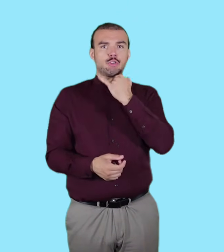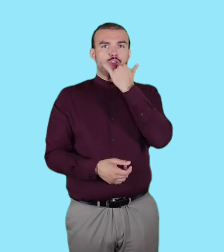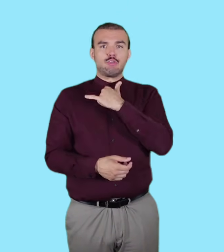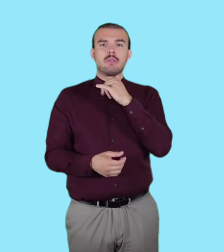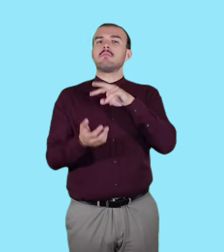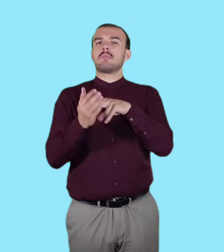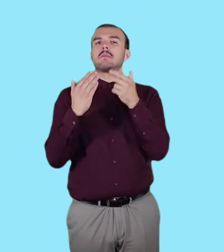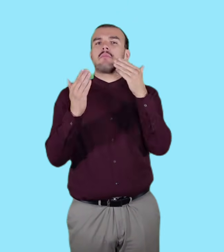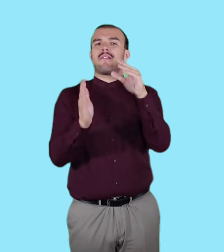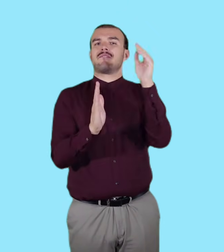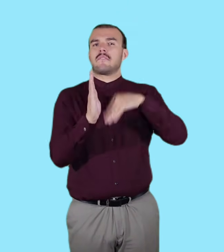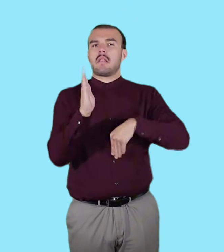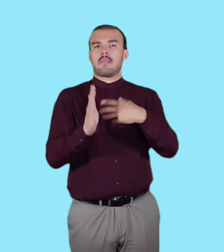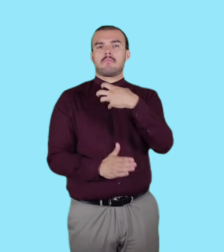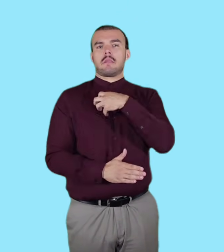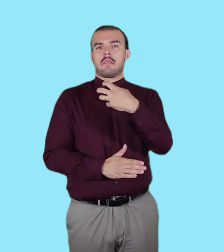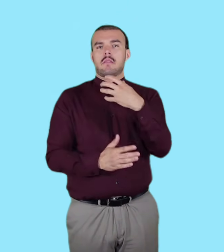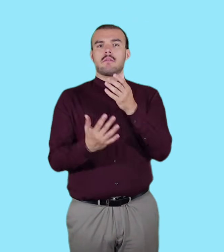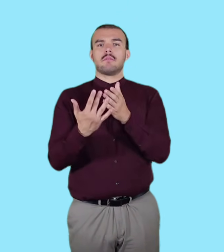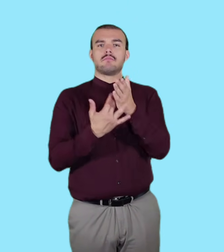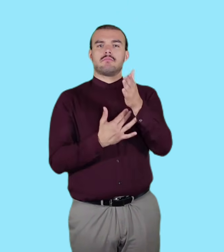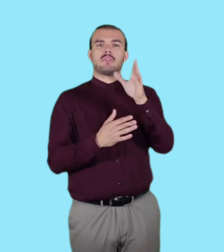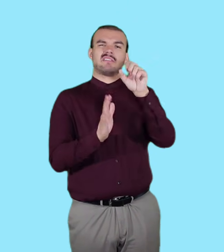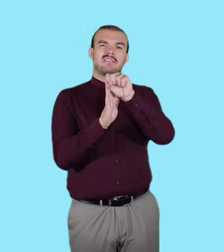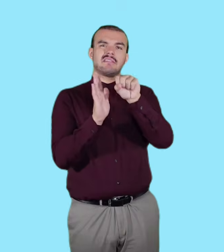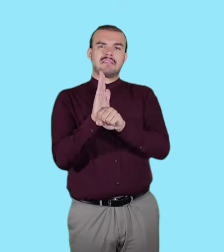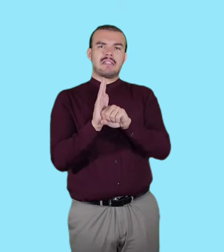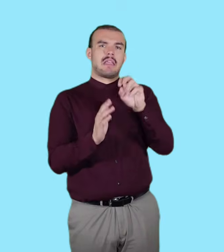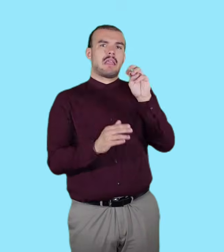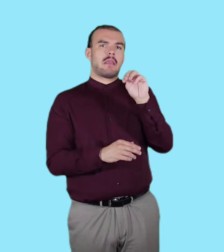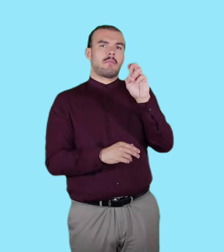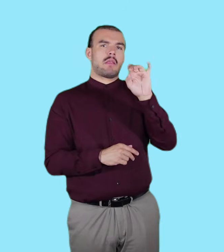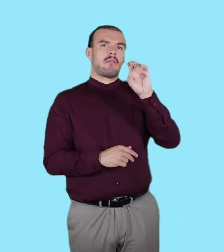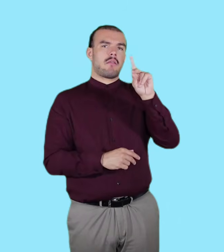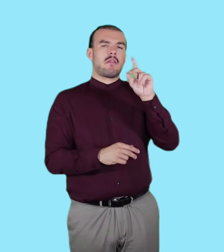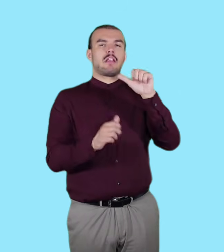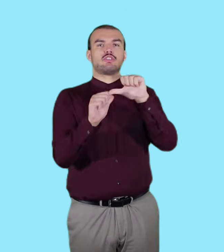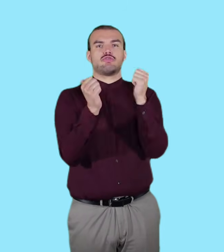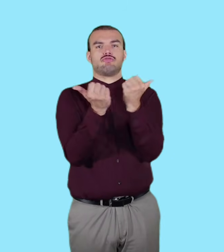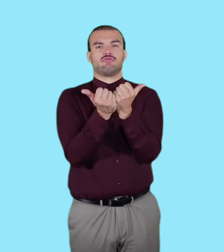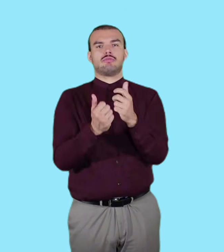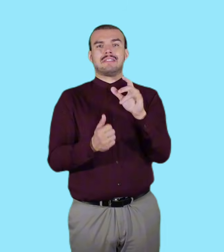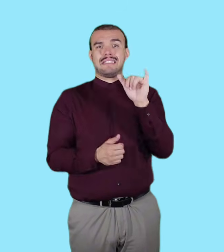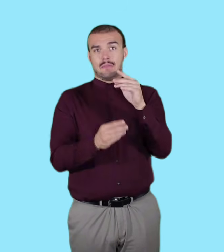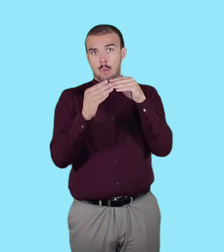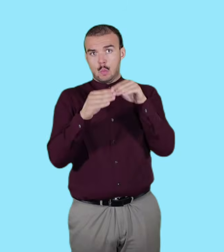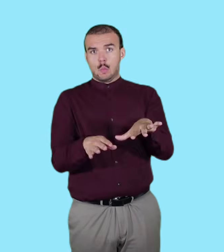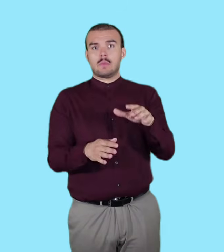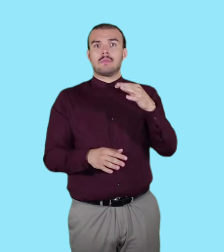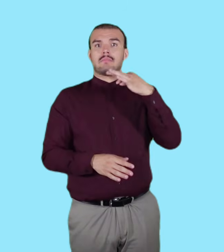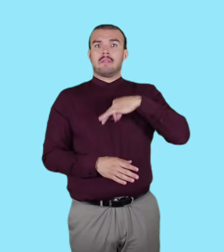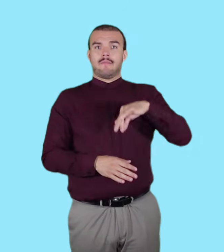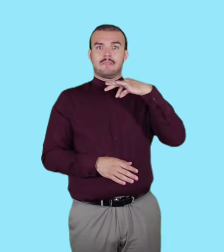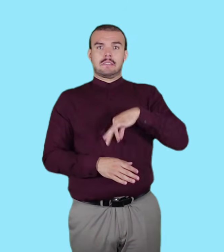you can file an appeal with your state Medicaid agency. If you lose your Medicaid coverage